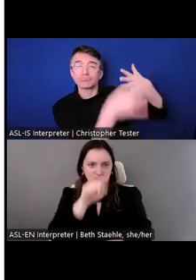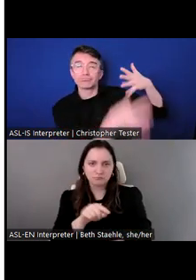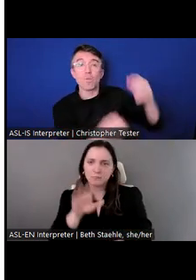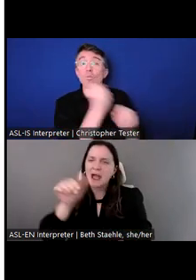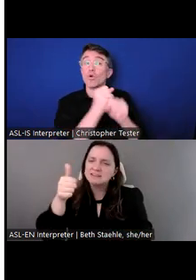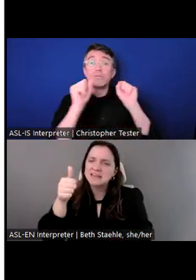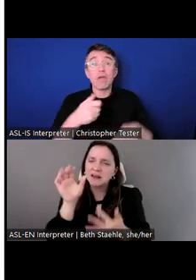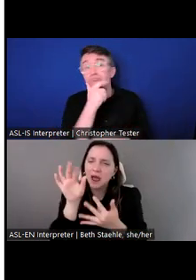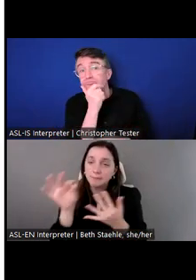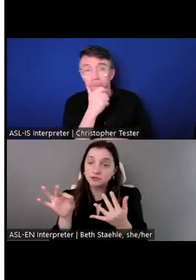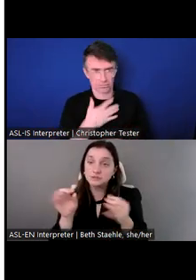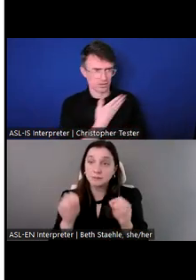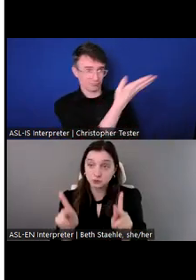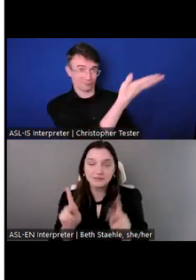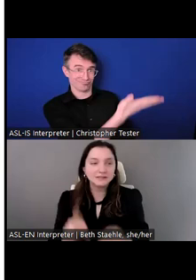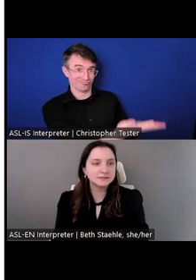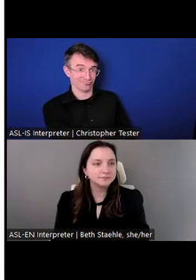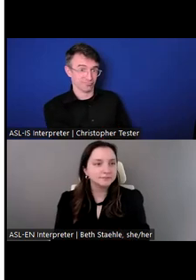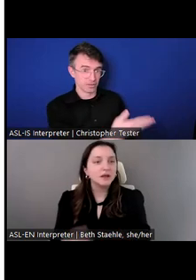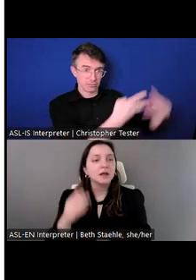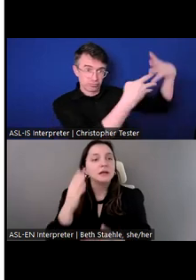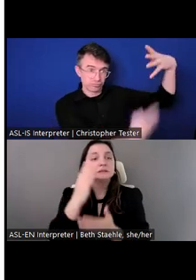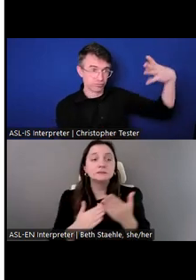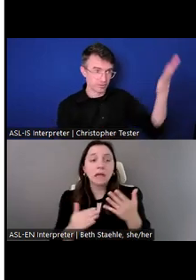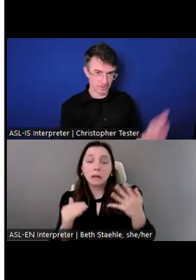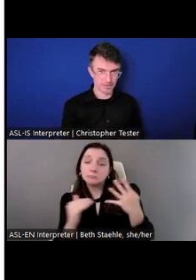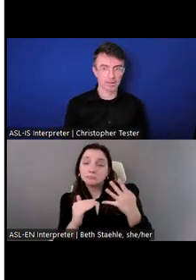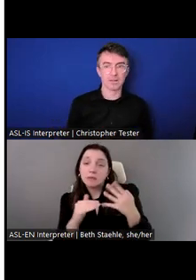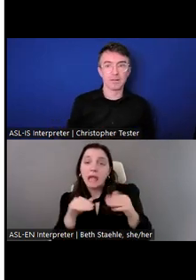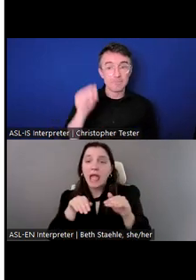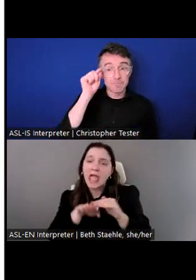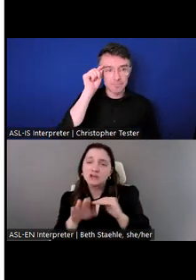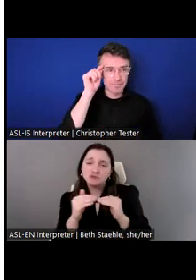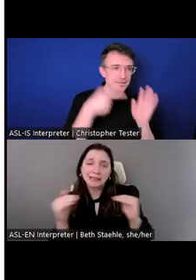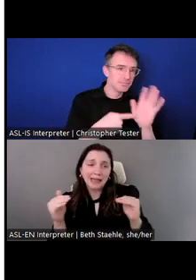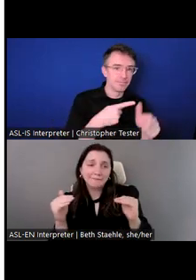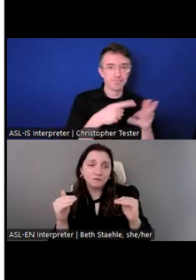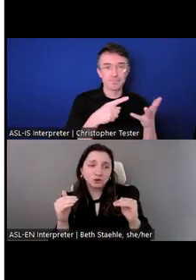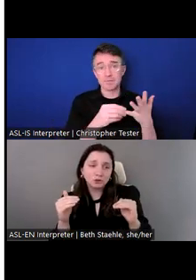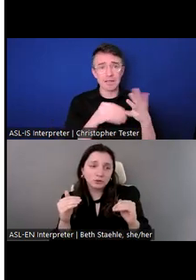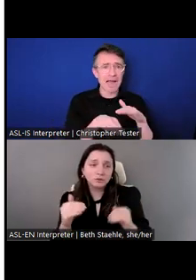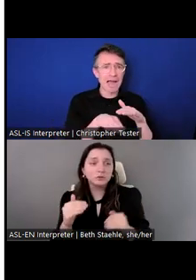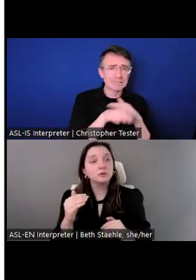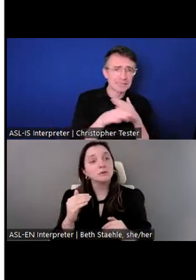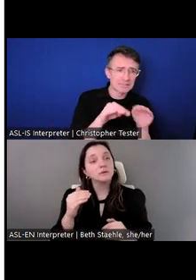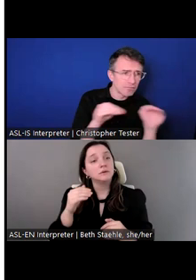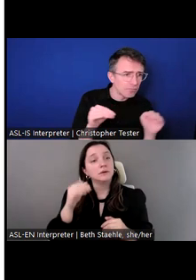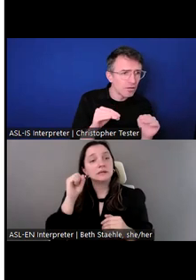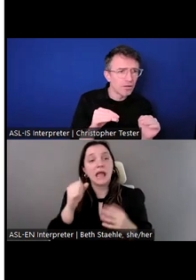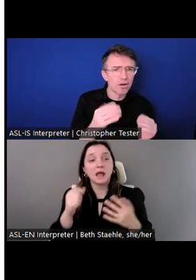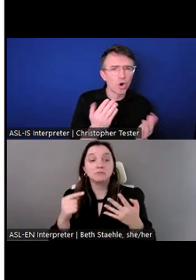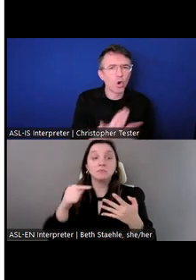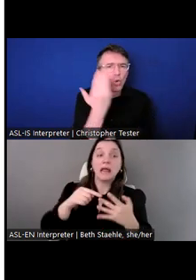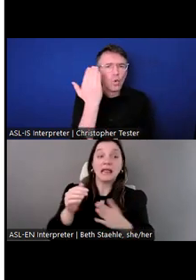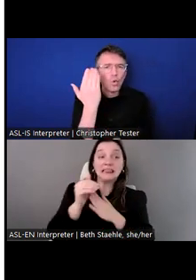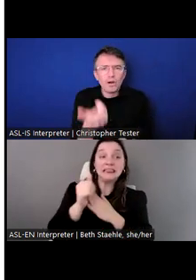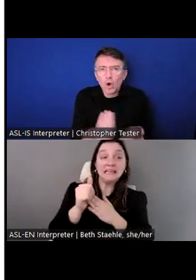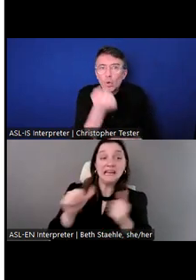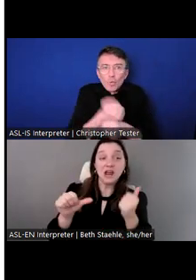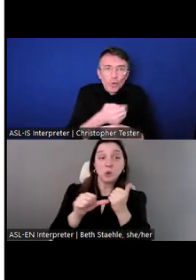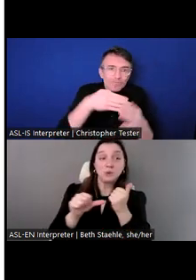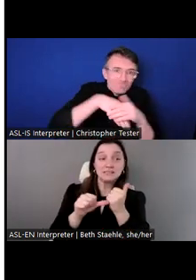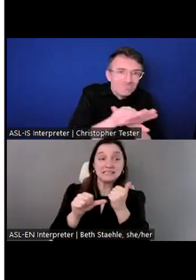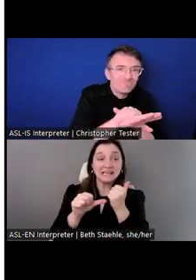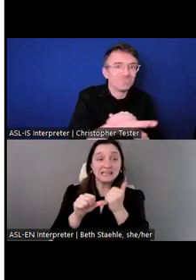We have more entry level roles such as Senior Associate, Global Development Policy, Lead